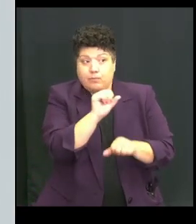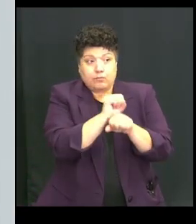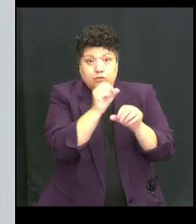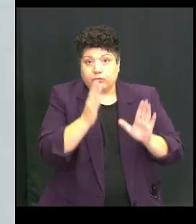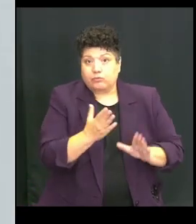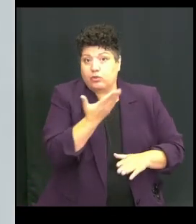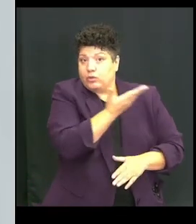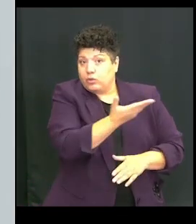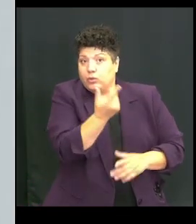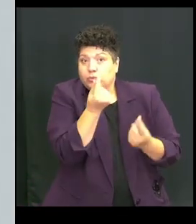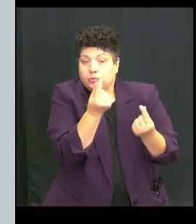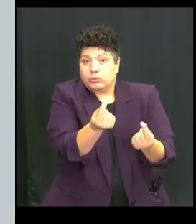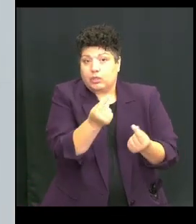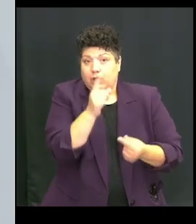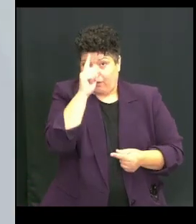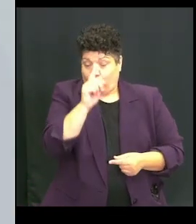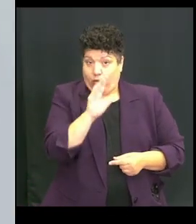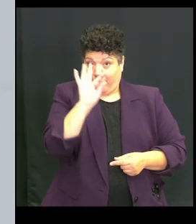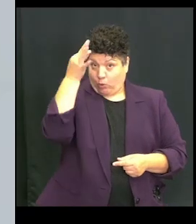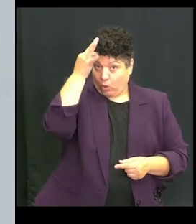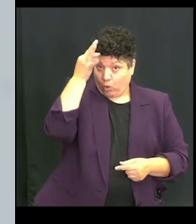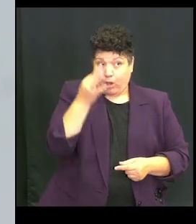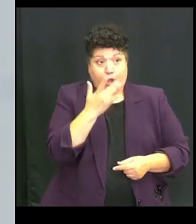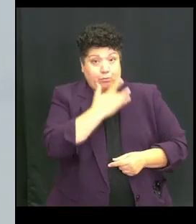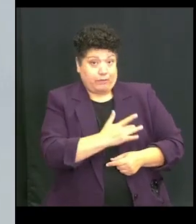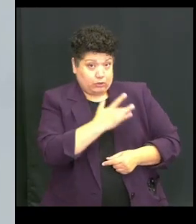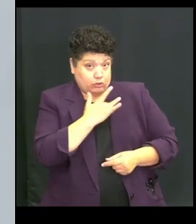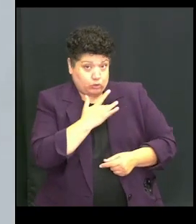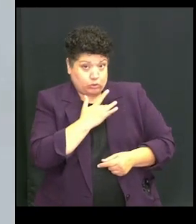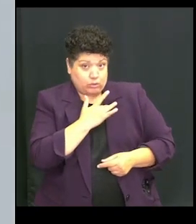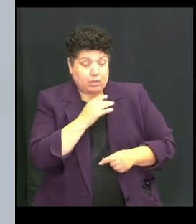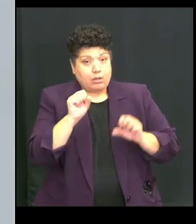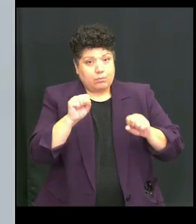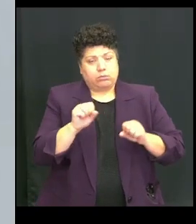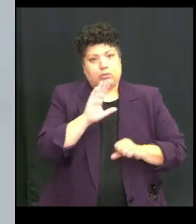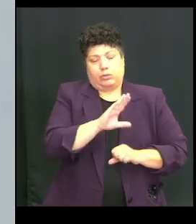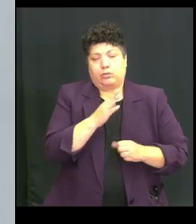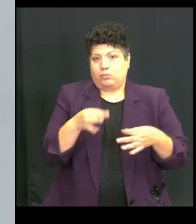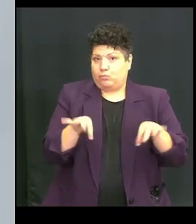not just the federal level, provincial levels probably even more important for some of the policies that were made.